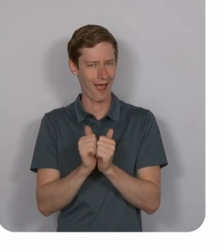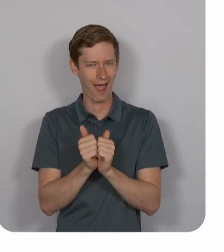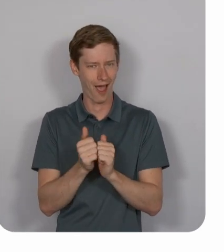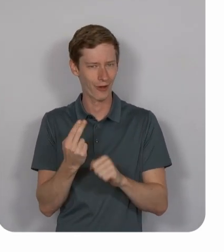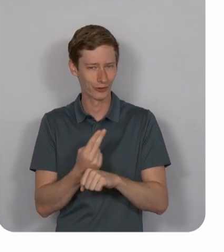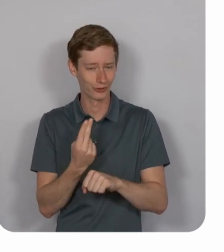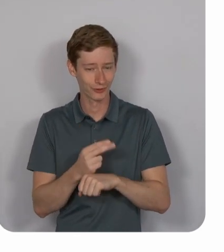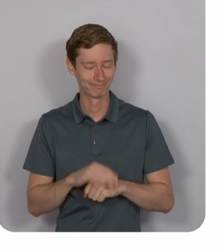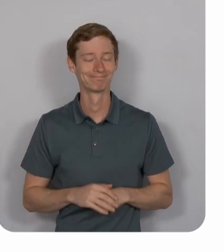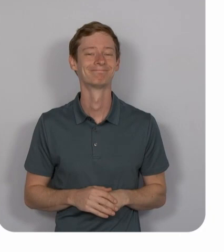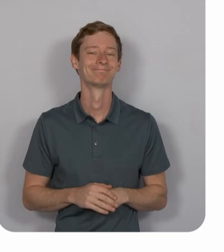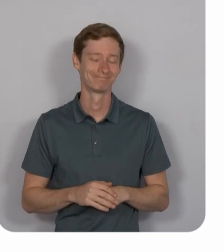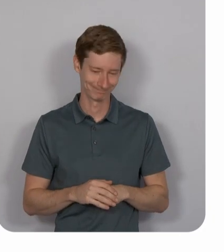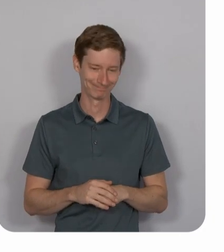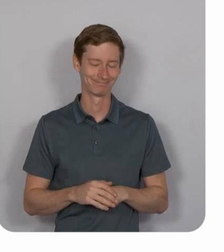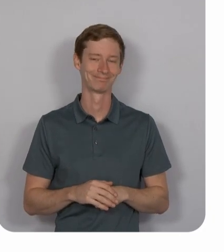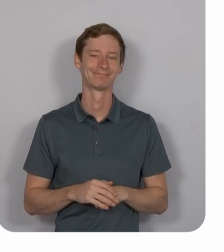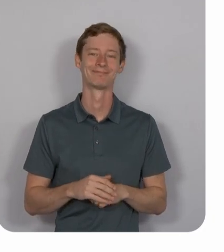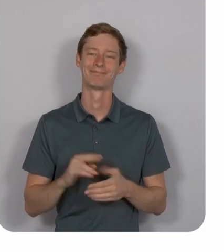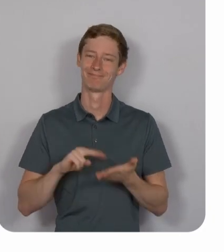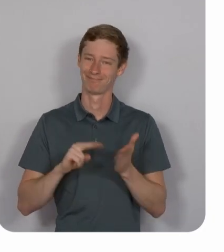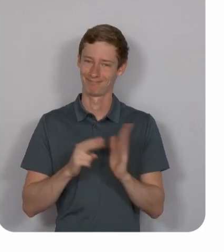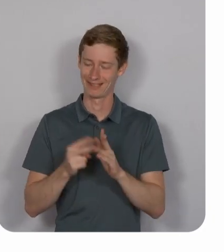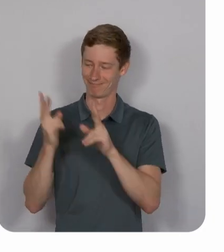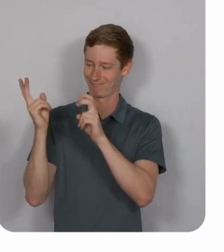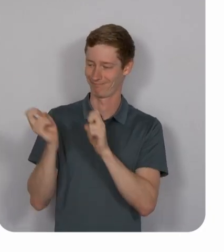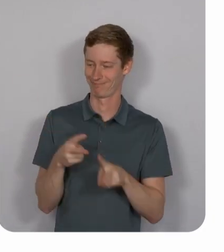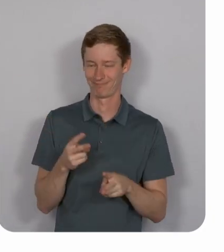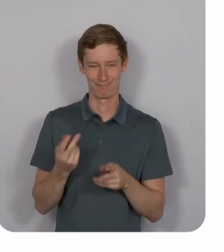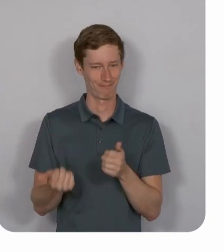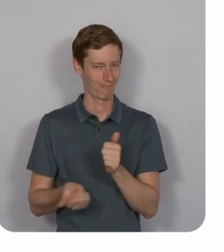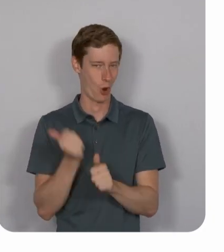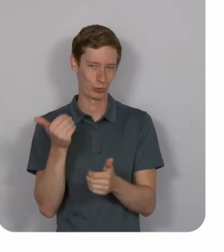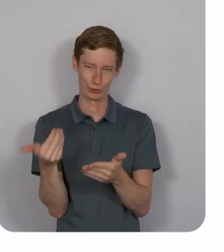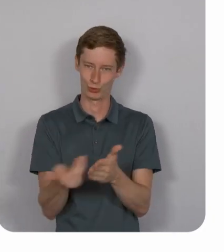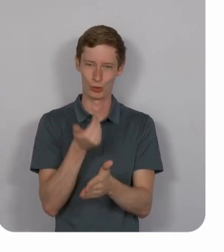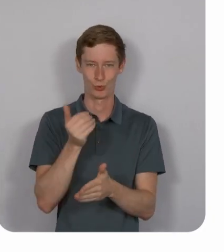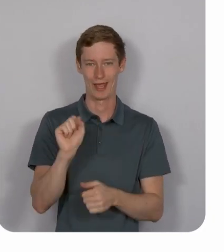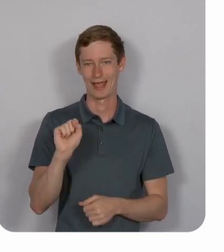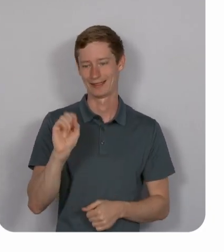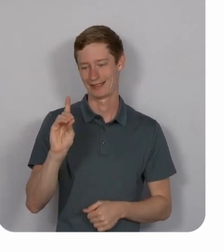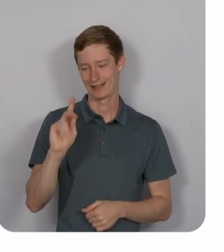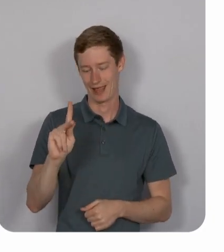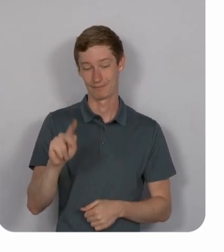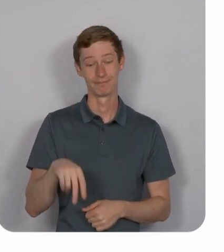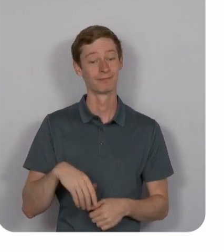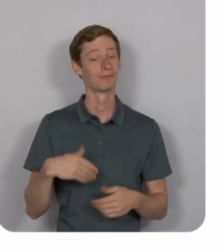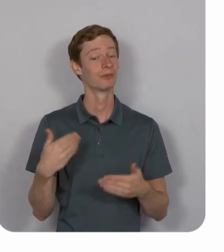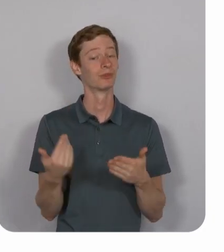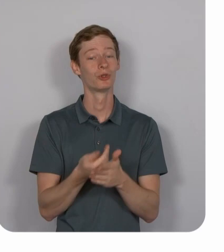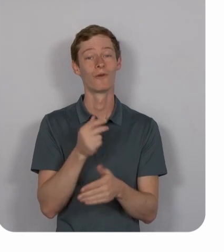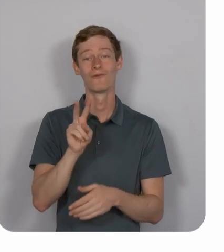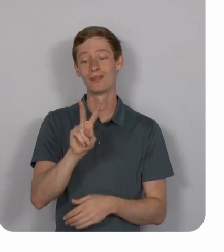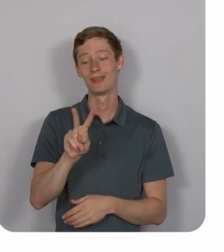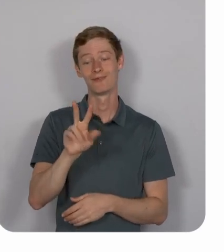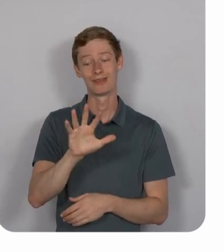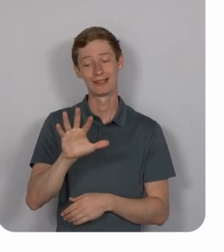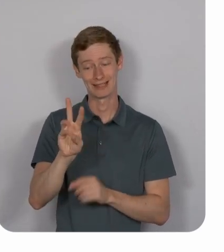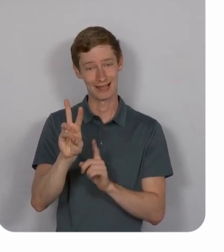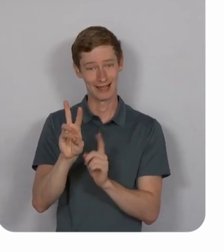As always, it comes down to getting the latest version of our SDKs. The public V56 SDK contains some Quest 3 support,